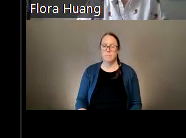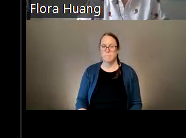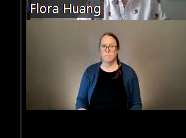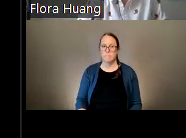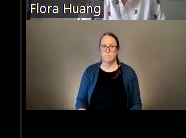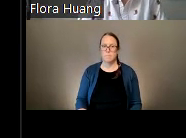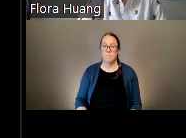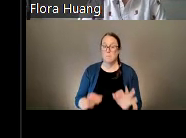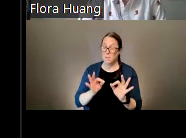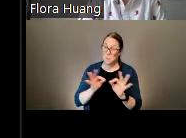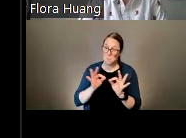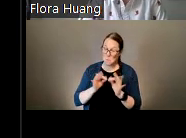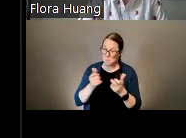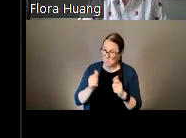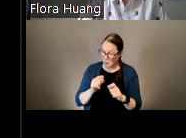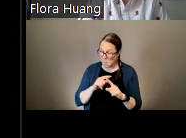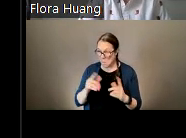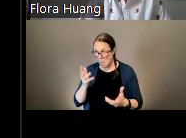So if you do that, you'd wanna test